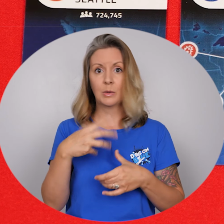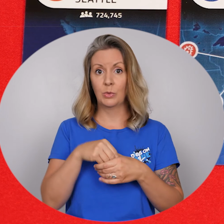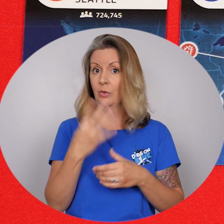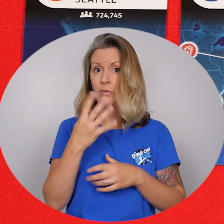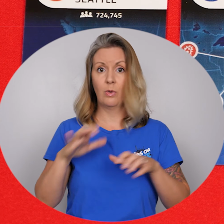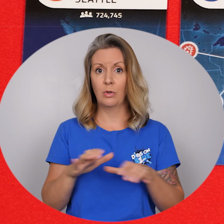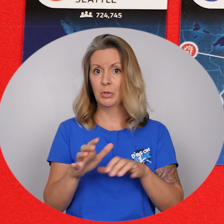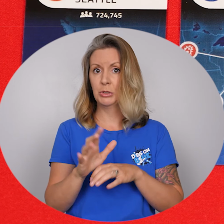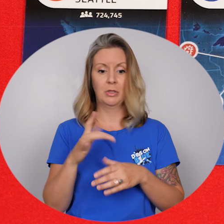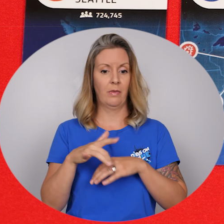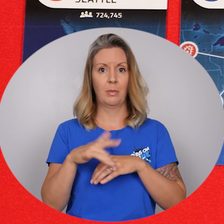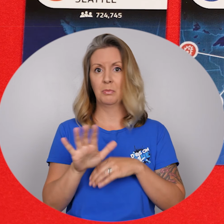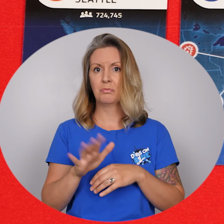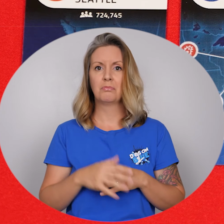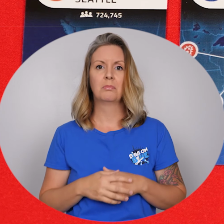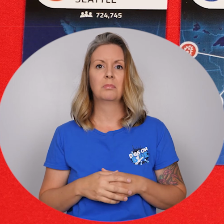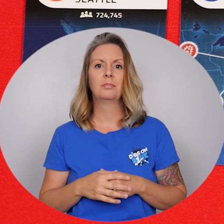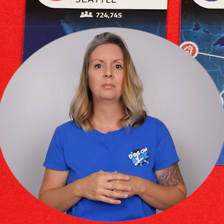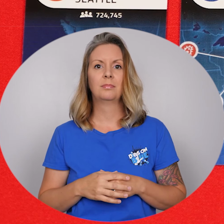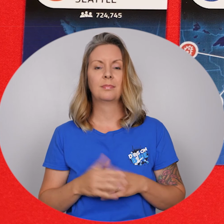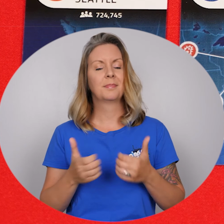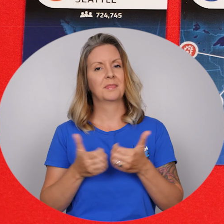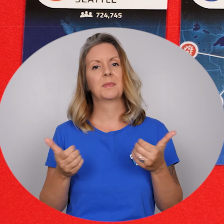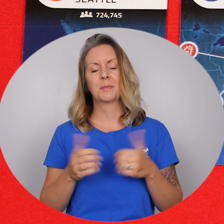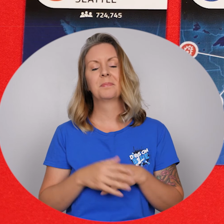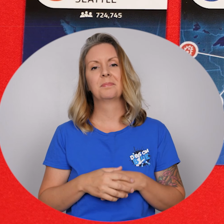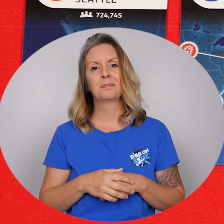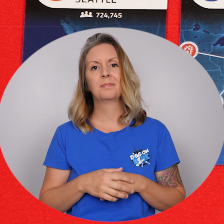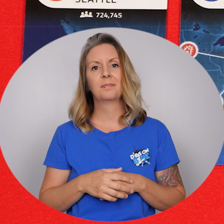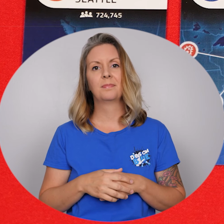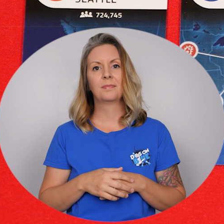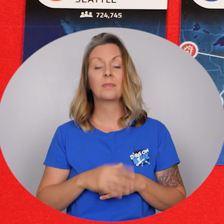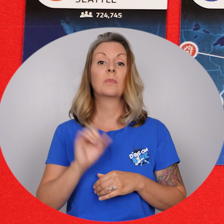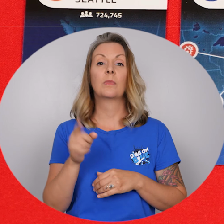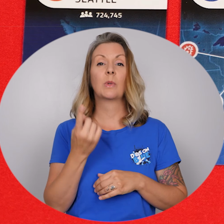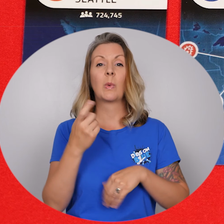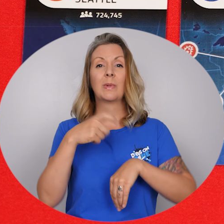against your 4 actions for a turn. The only time you can’t play an event is when you’re